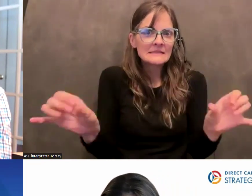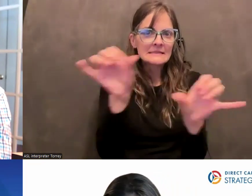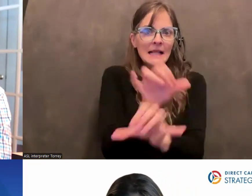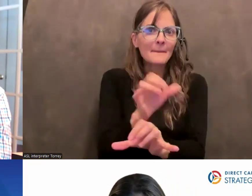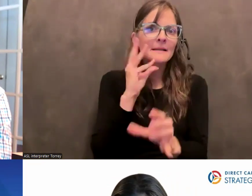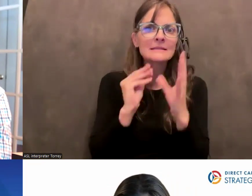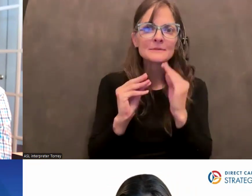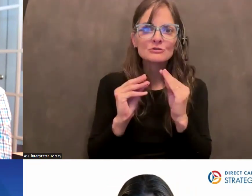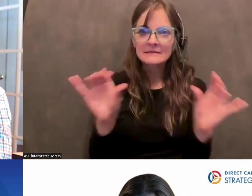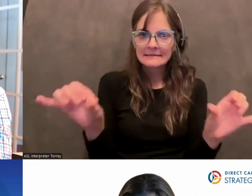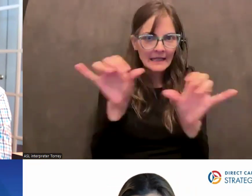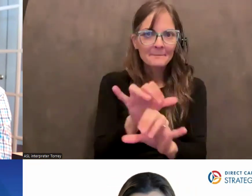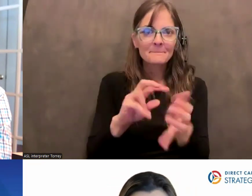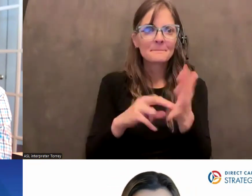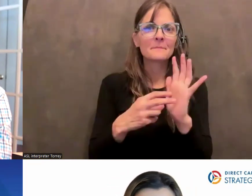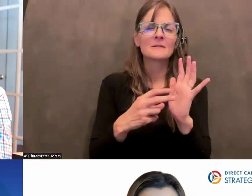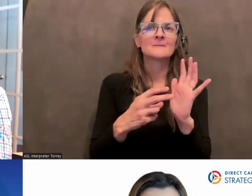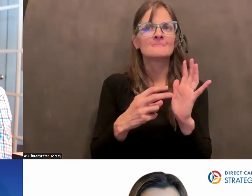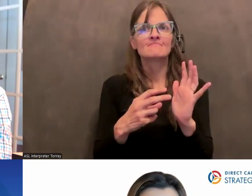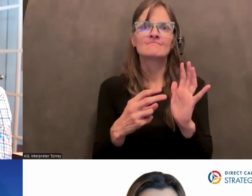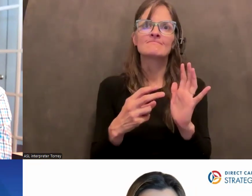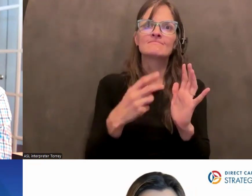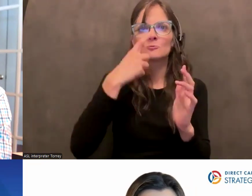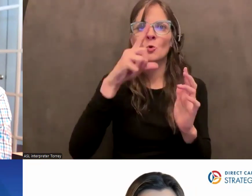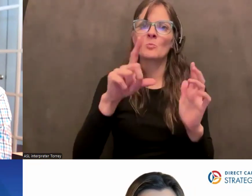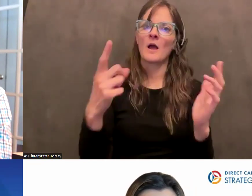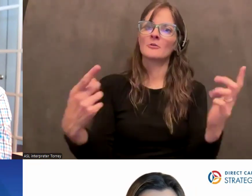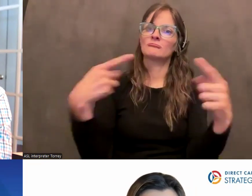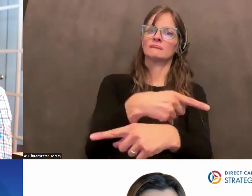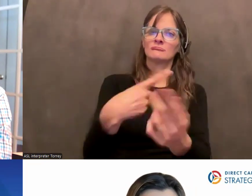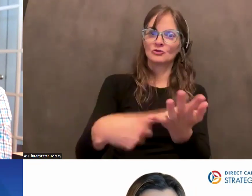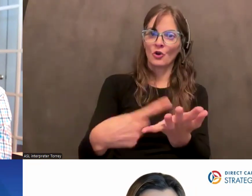that has had a couple of his early administrative,